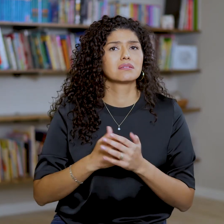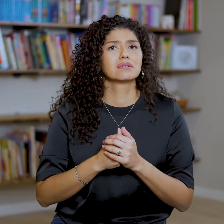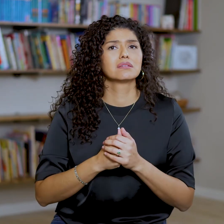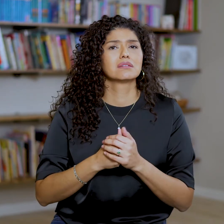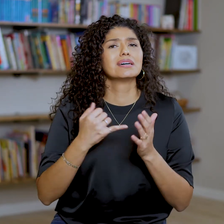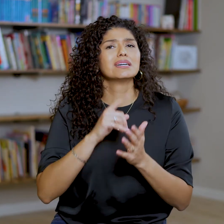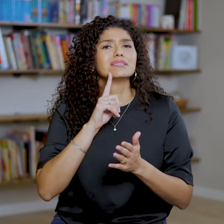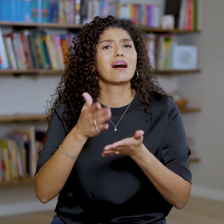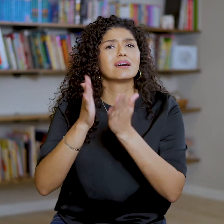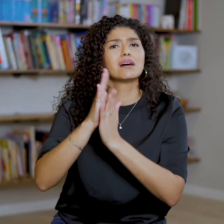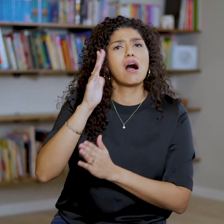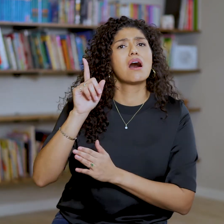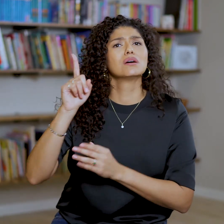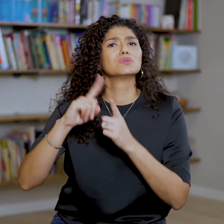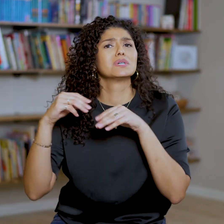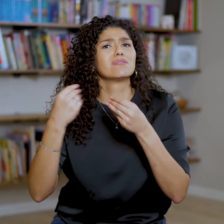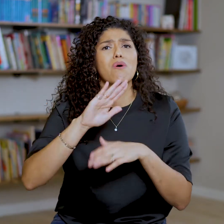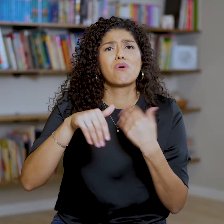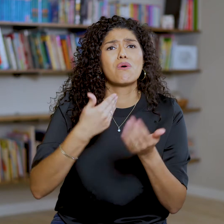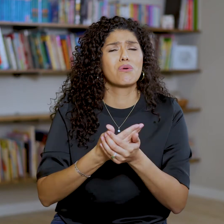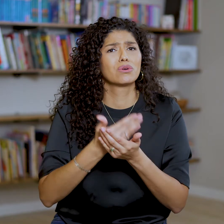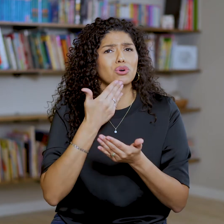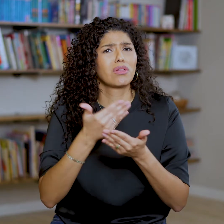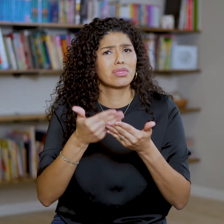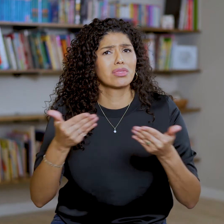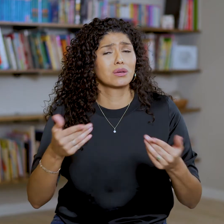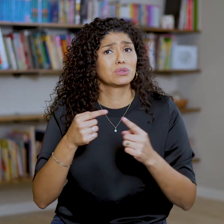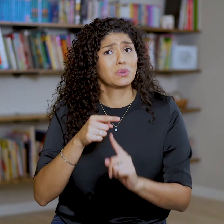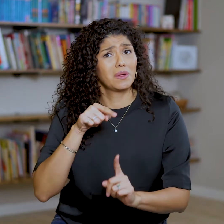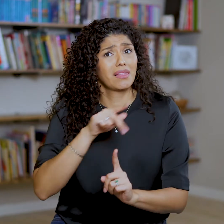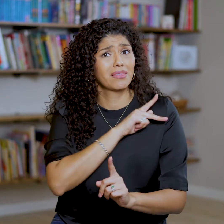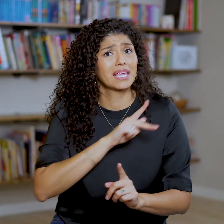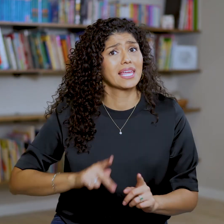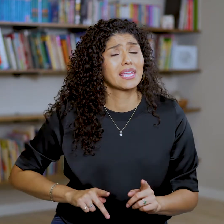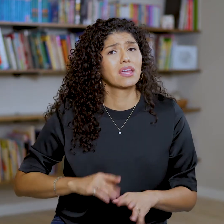it’s asking God to grant all these good things to the king: